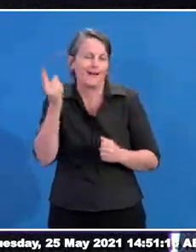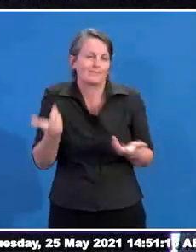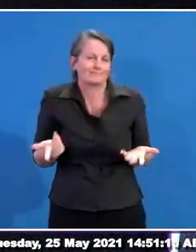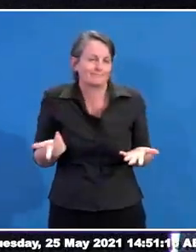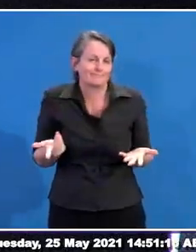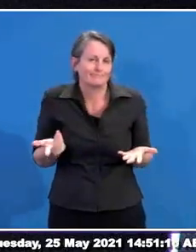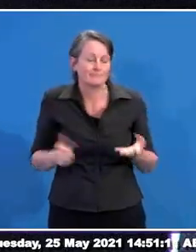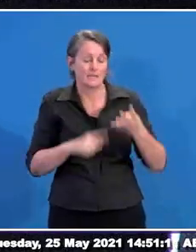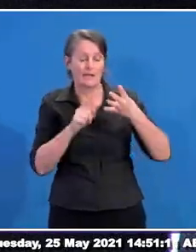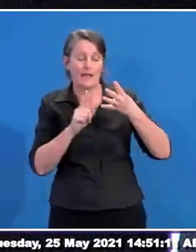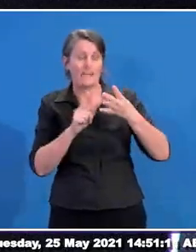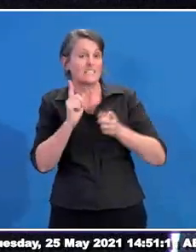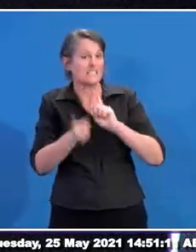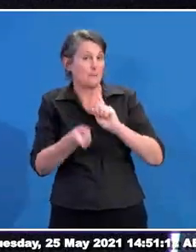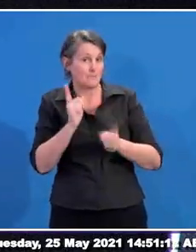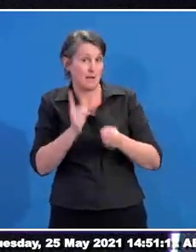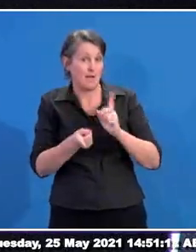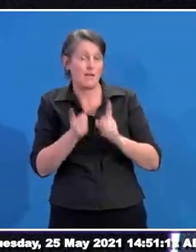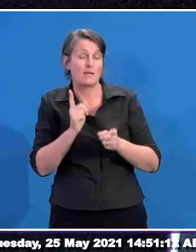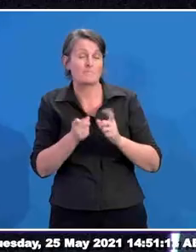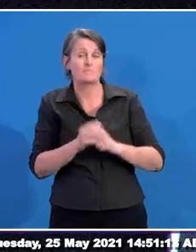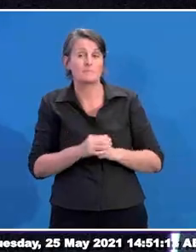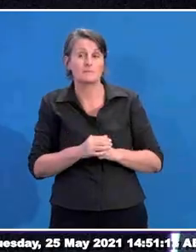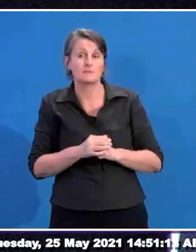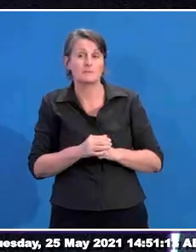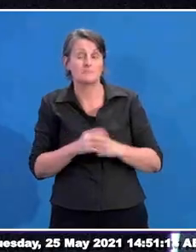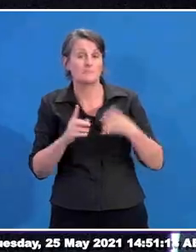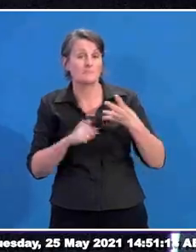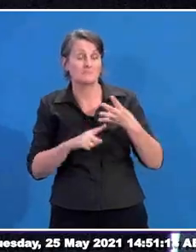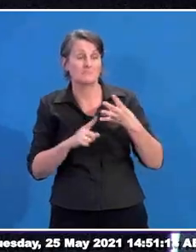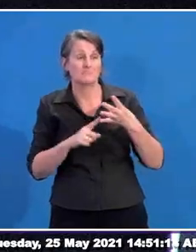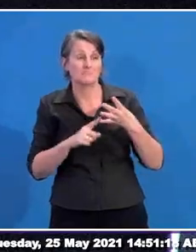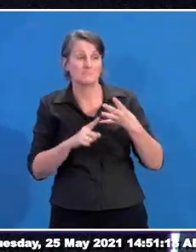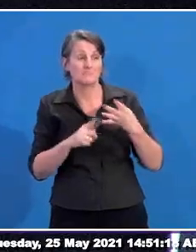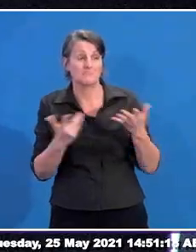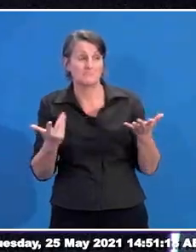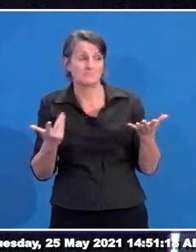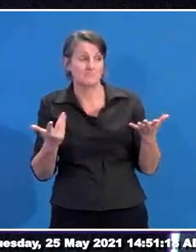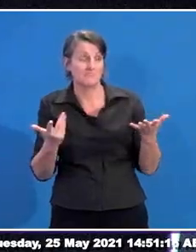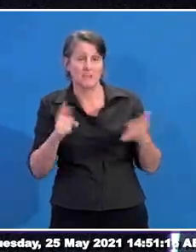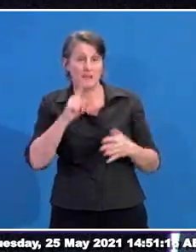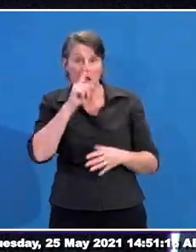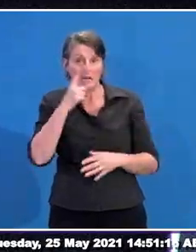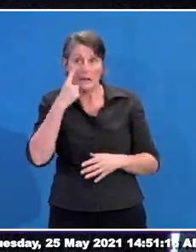Sometimes I just can't find anything either way, so you just can't find